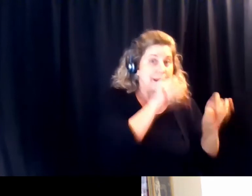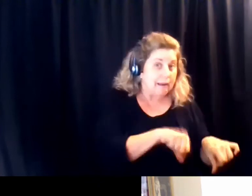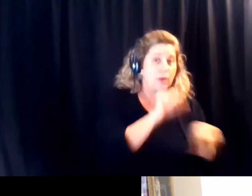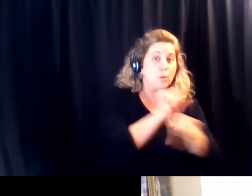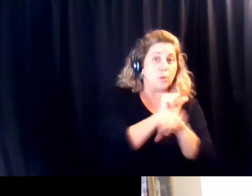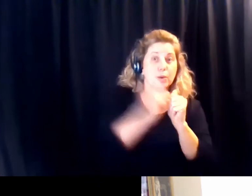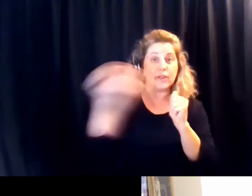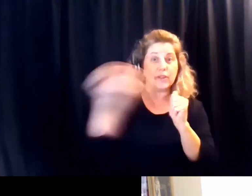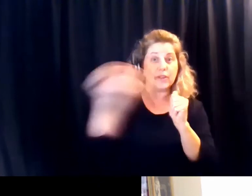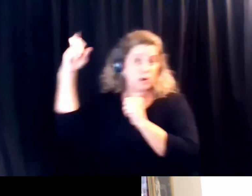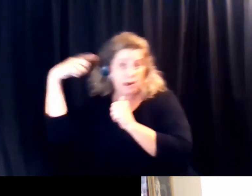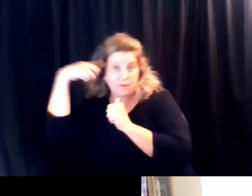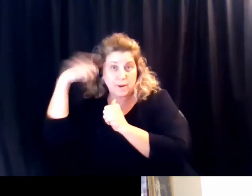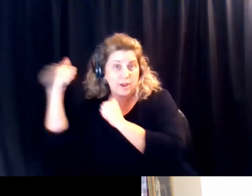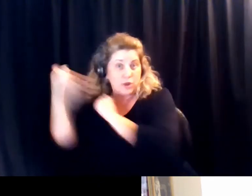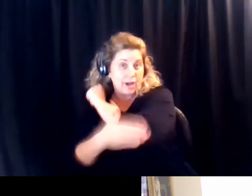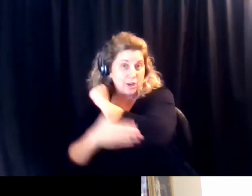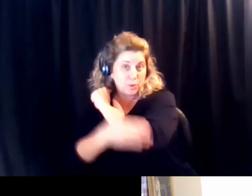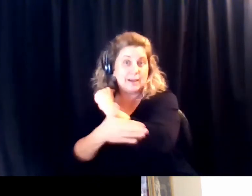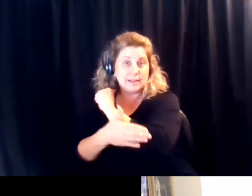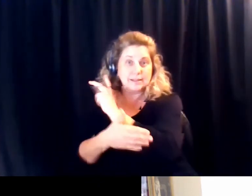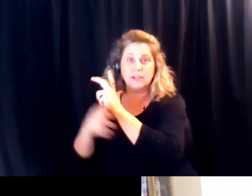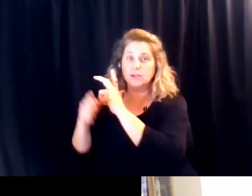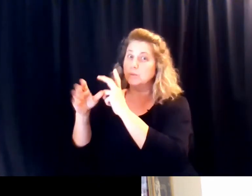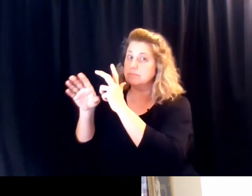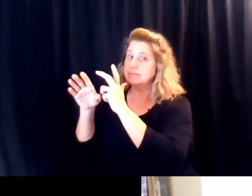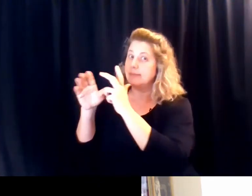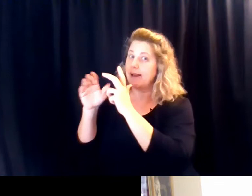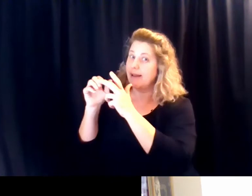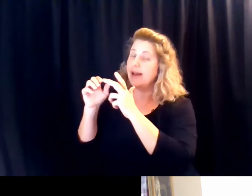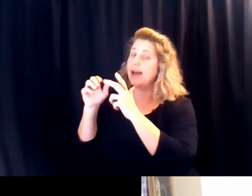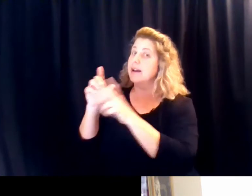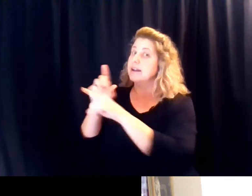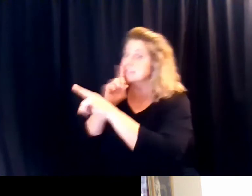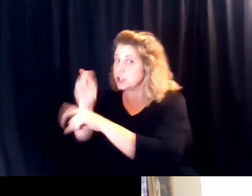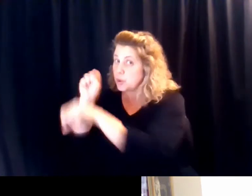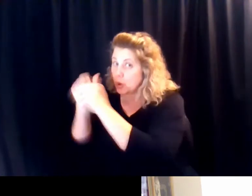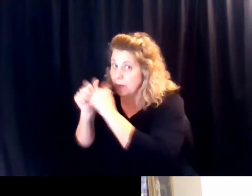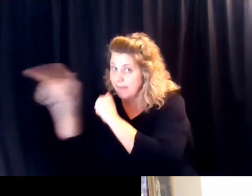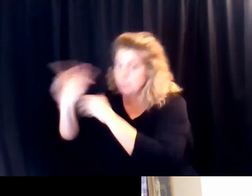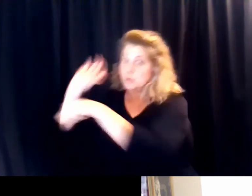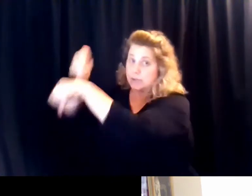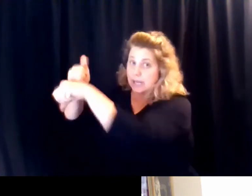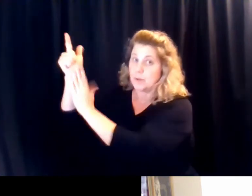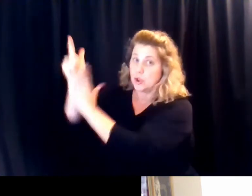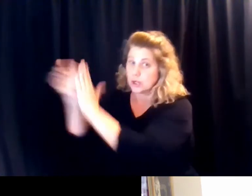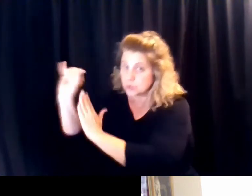Judith Heumann: President Obama was elected, he committed to moving forward with that. The first step was, he had to sign